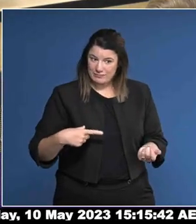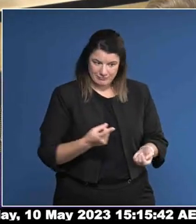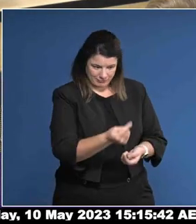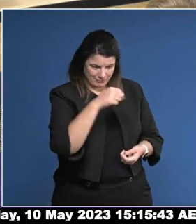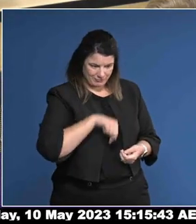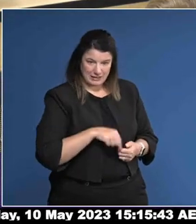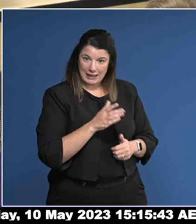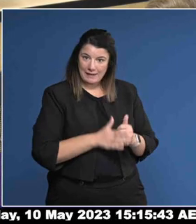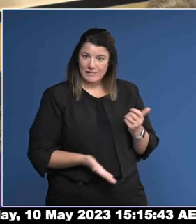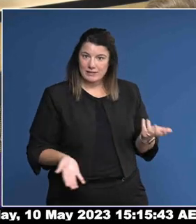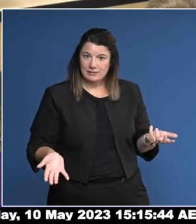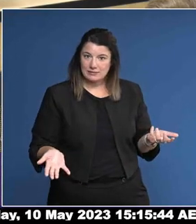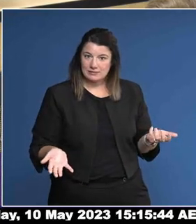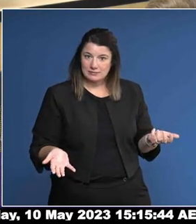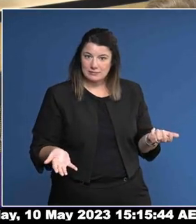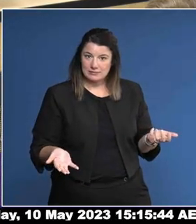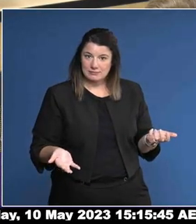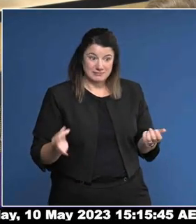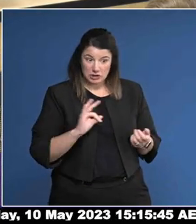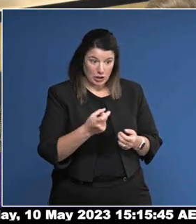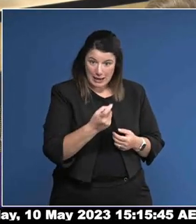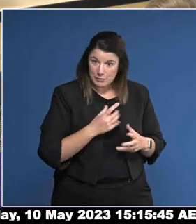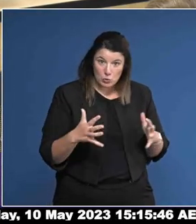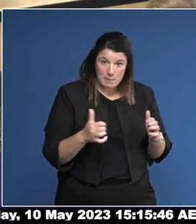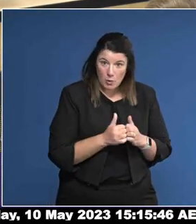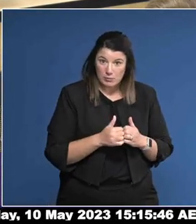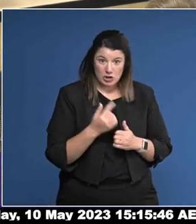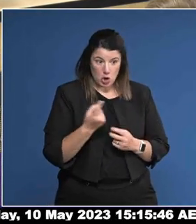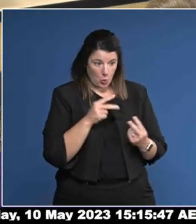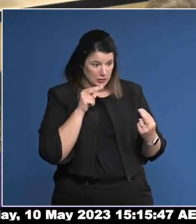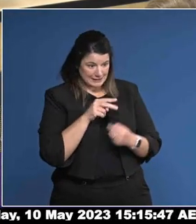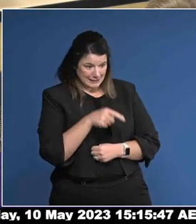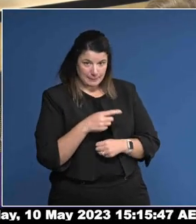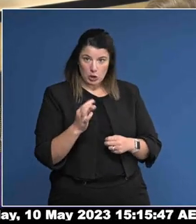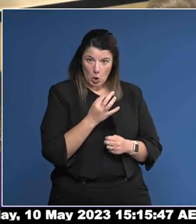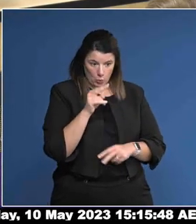being seen, he wasn't being examined, he wasn't being diagnosed, all those indicia